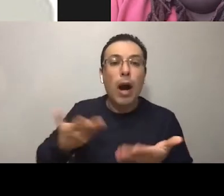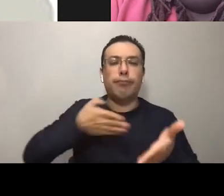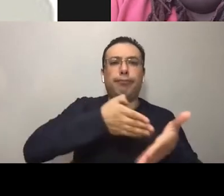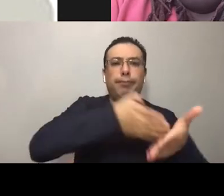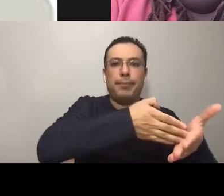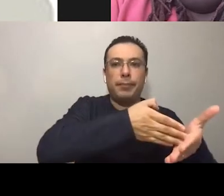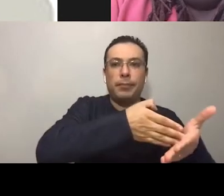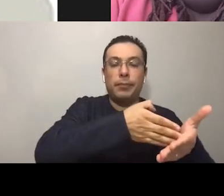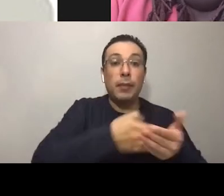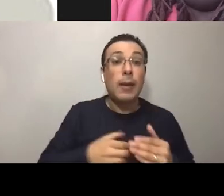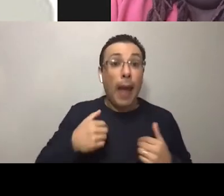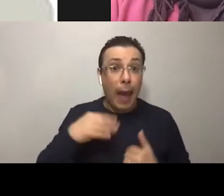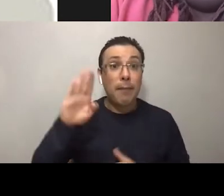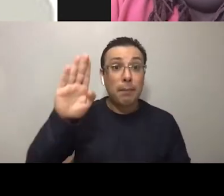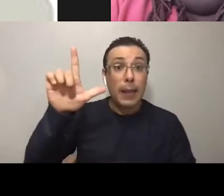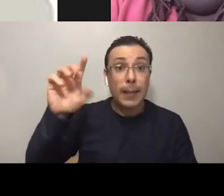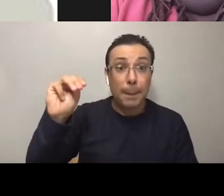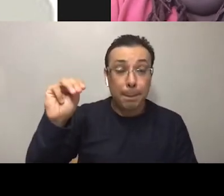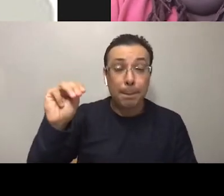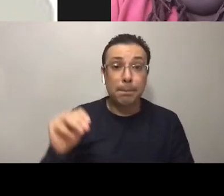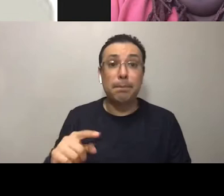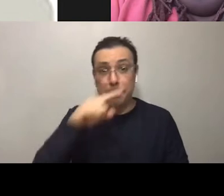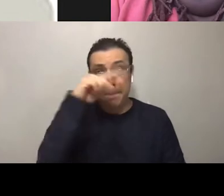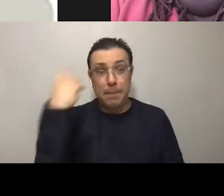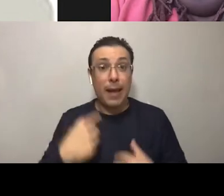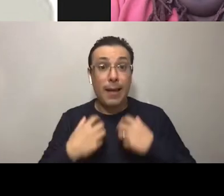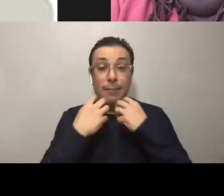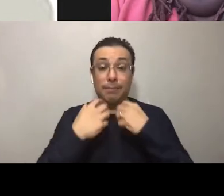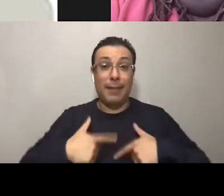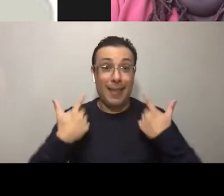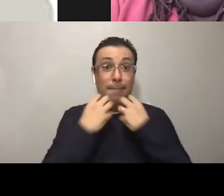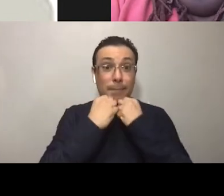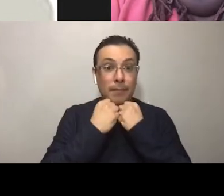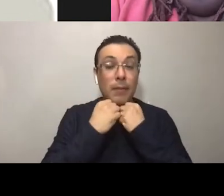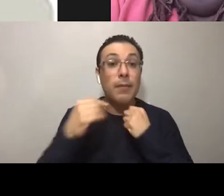because there is evidence to show—I think the statistic I’ve seen reported, and Imani, correct me if I’m wrong,